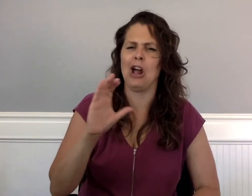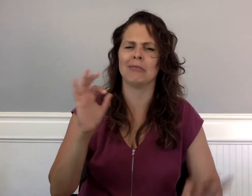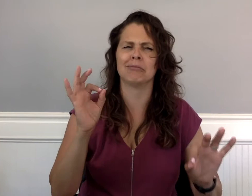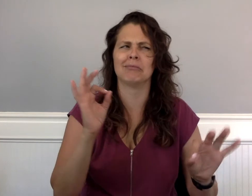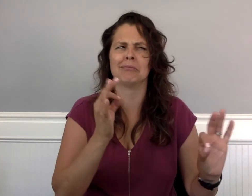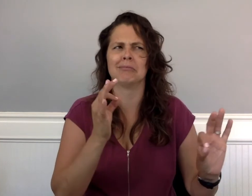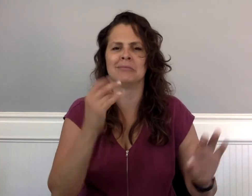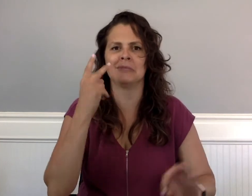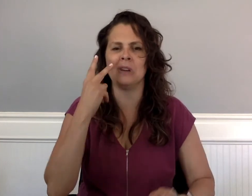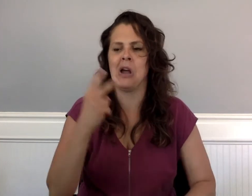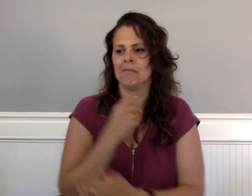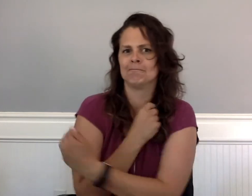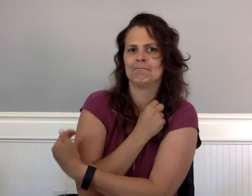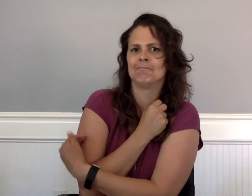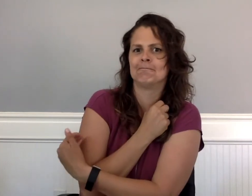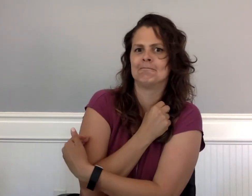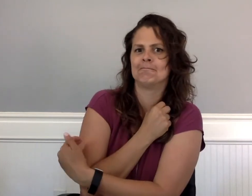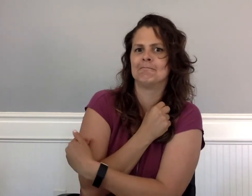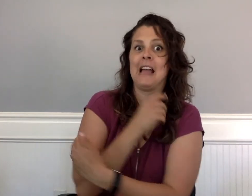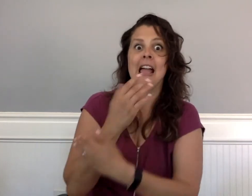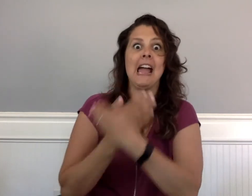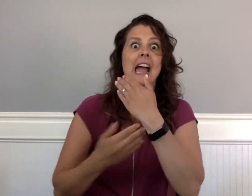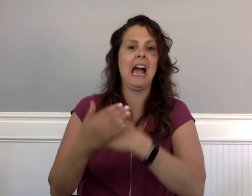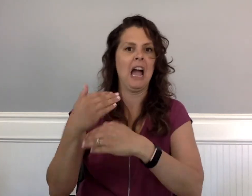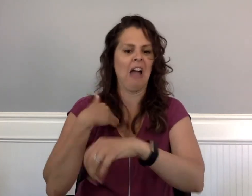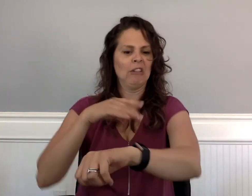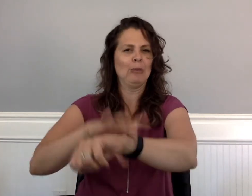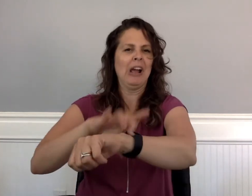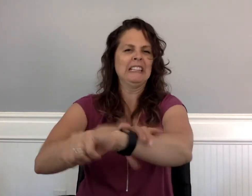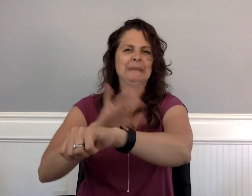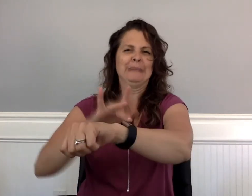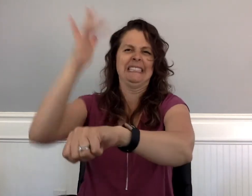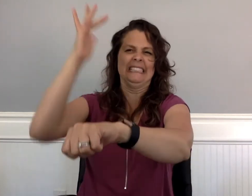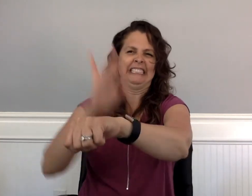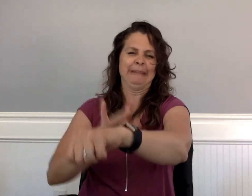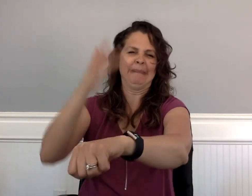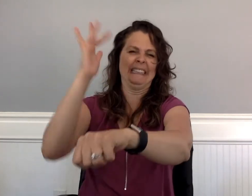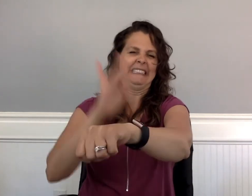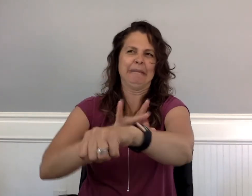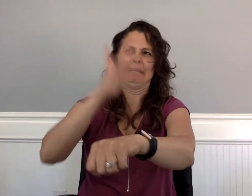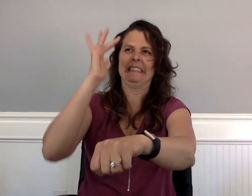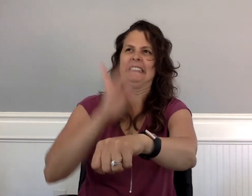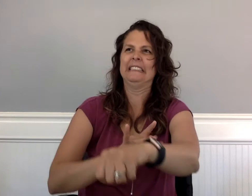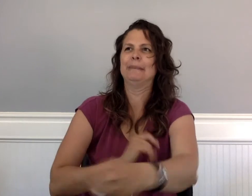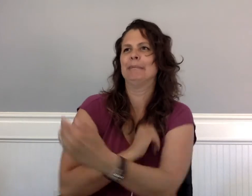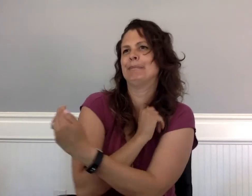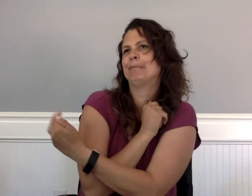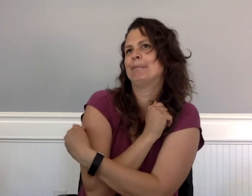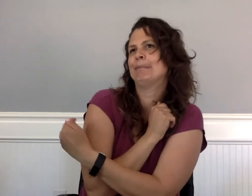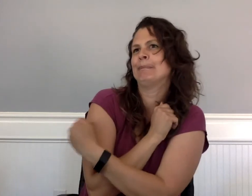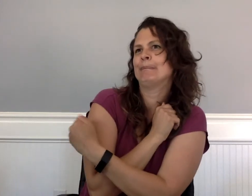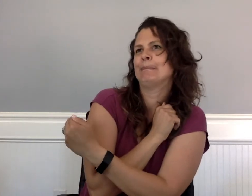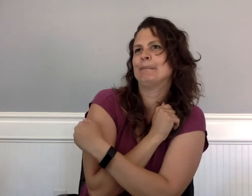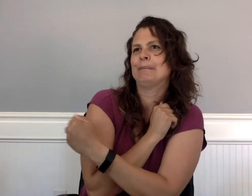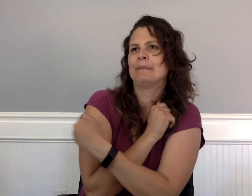A hand with a jewel-studded bracelet on its wrist tapped Charlie's shoulder.